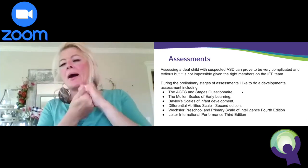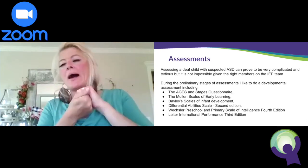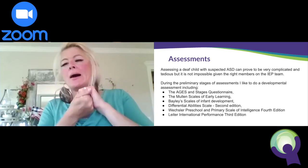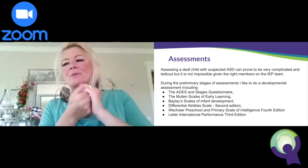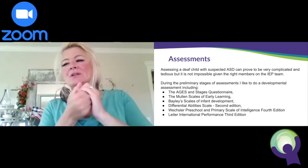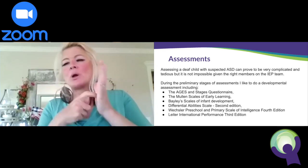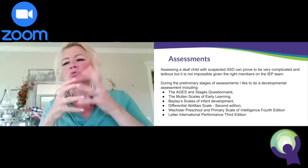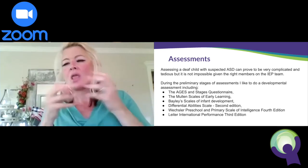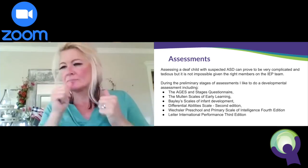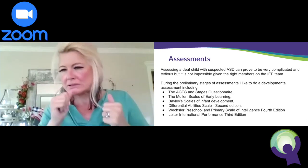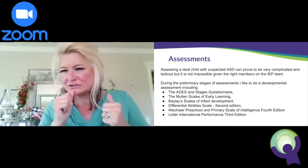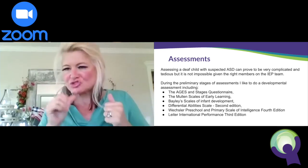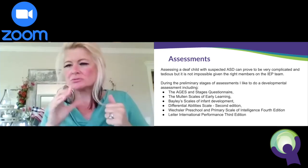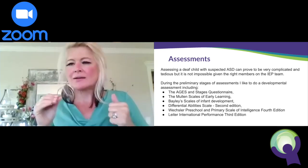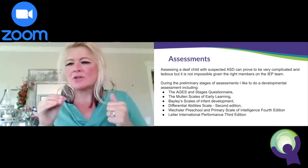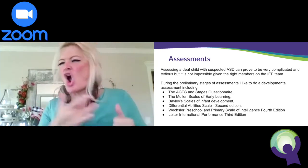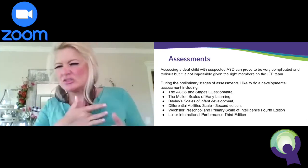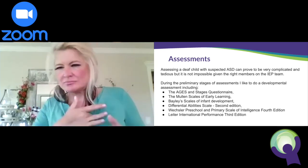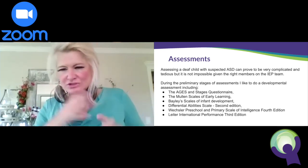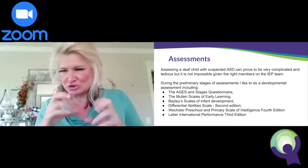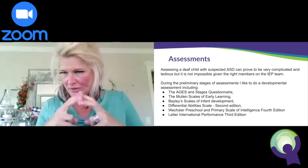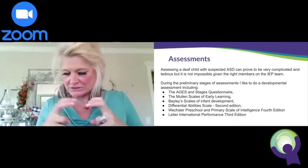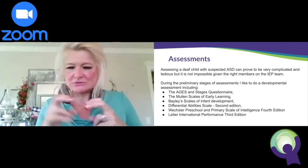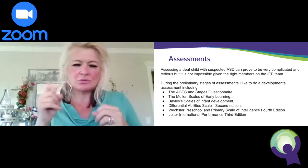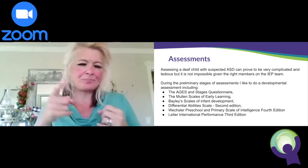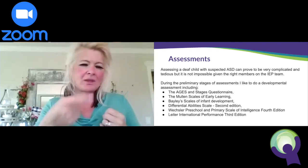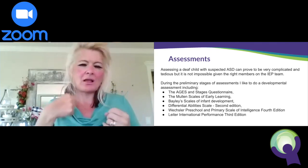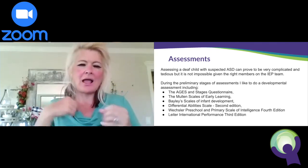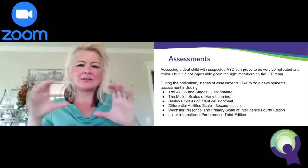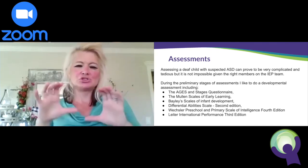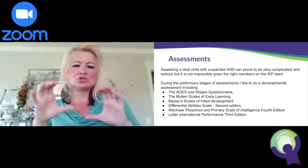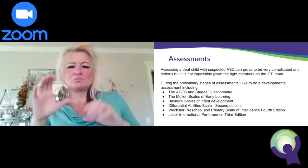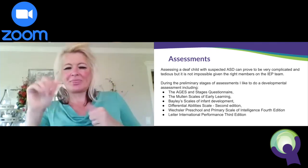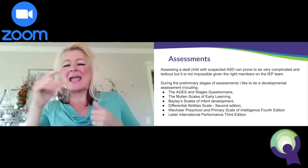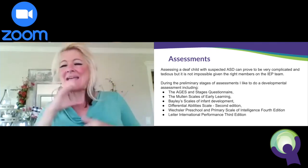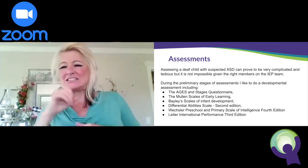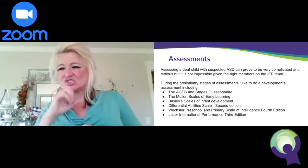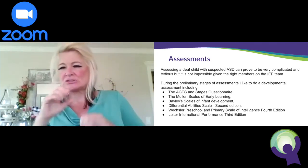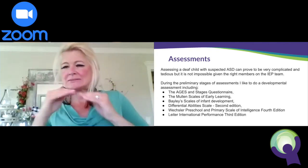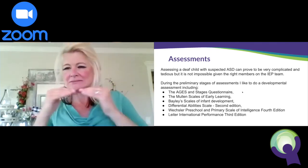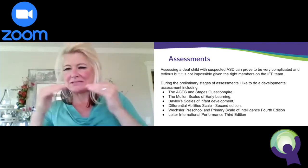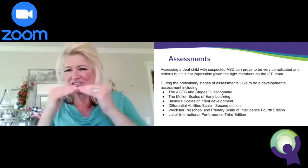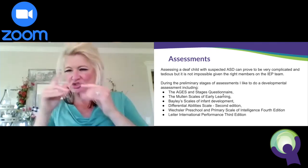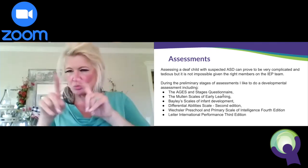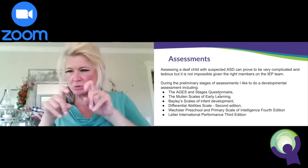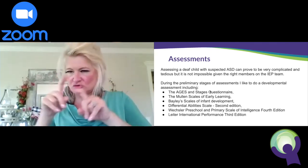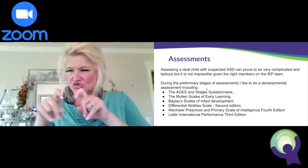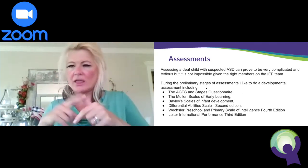they can become very complicated and it takes a lot of patience and heart really you gotta look at look at the